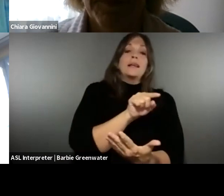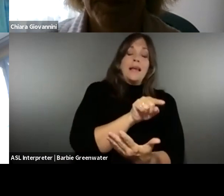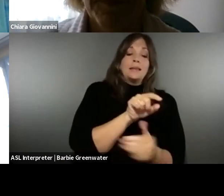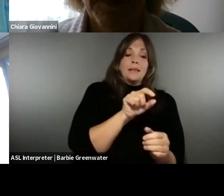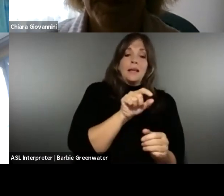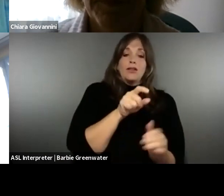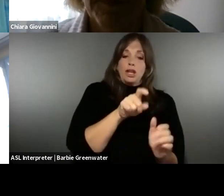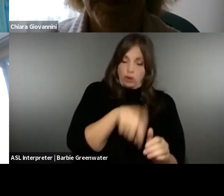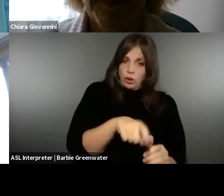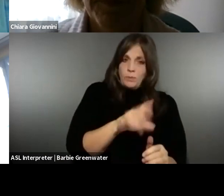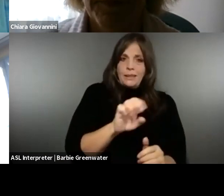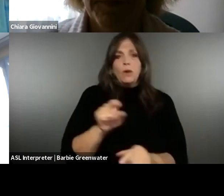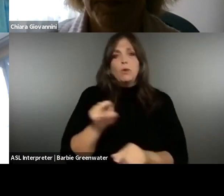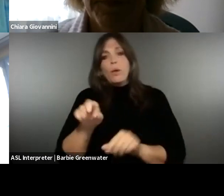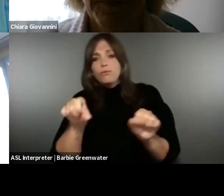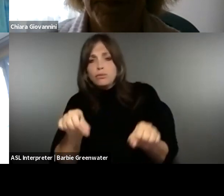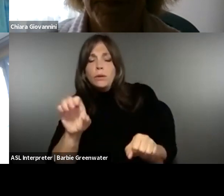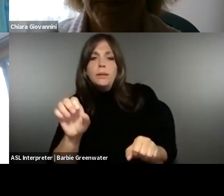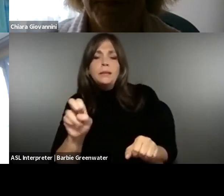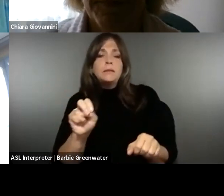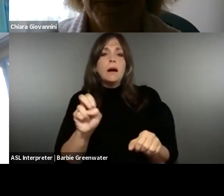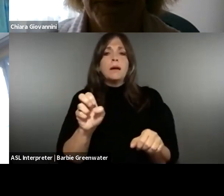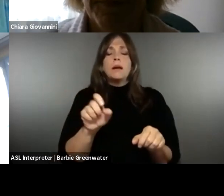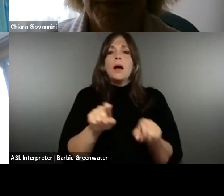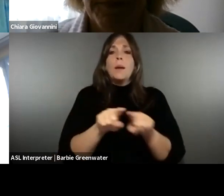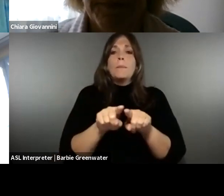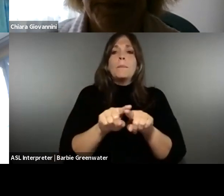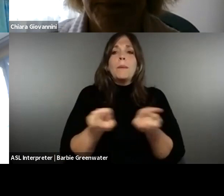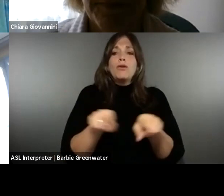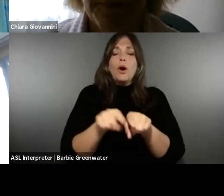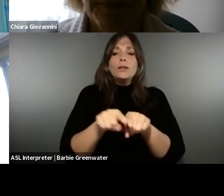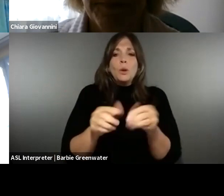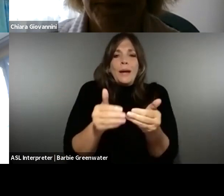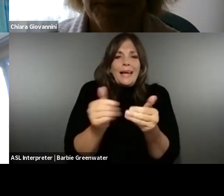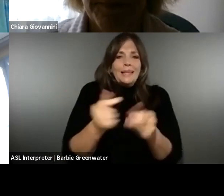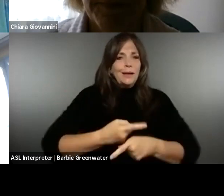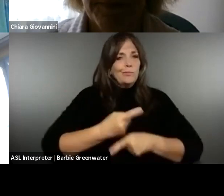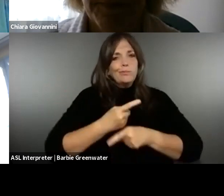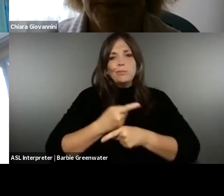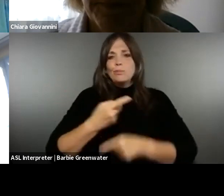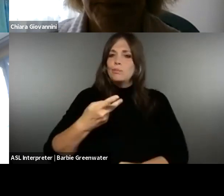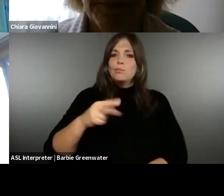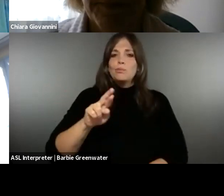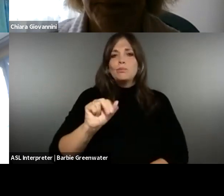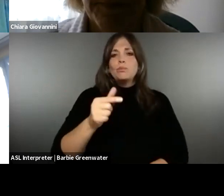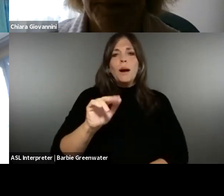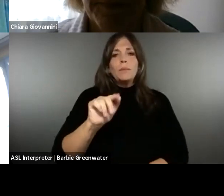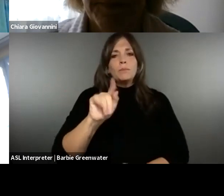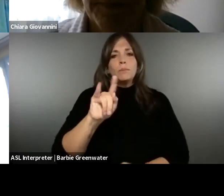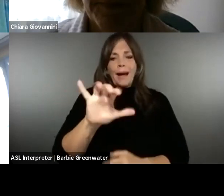be firms and done is -- fixed and done is sometimes in a gray zone in the middle area between yes this should be done or could be done and